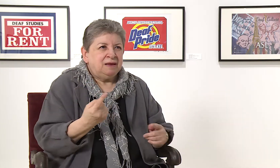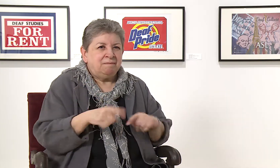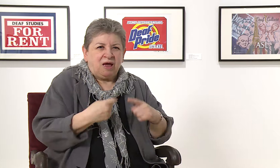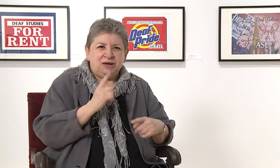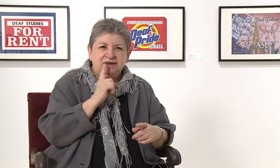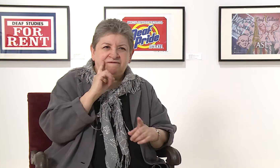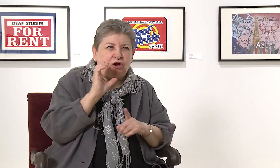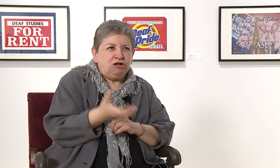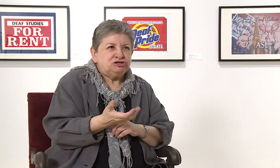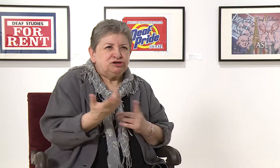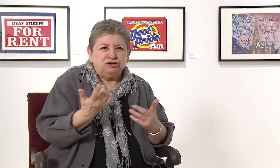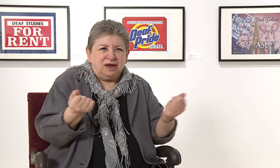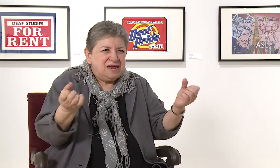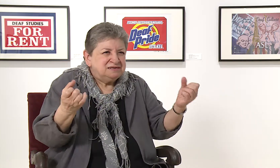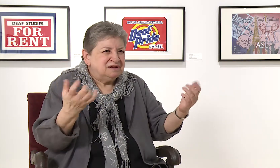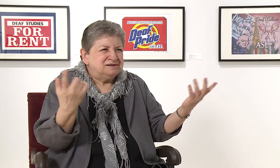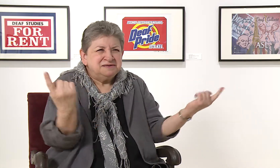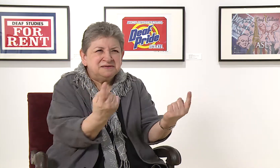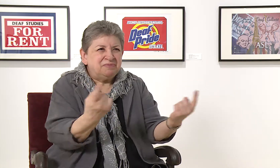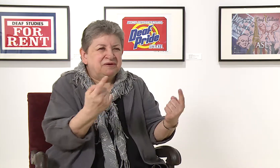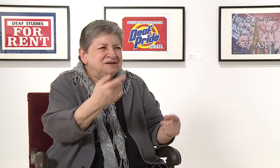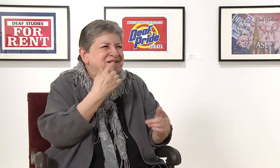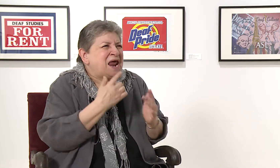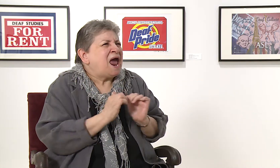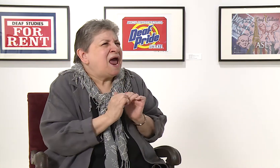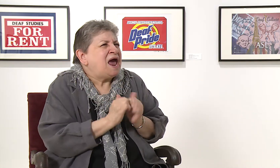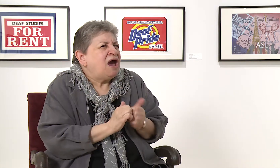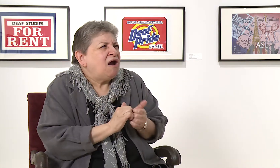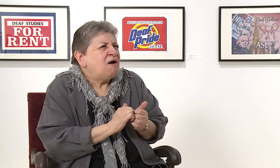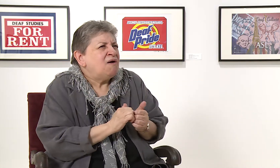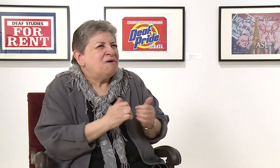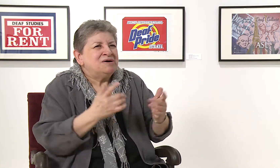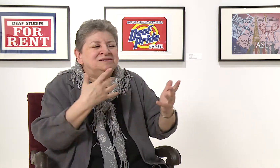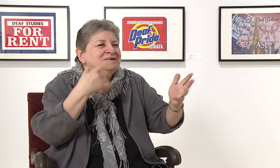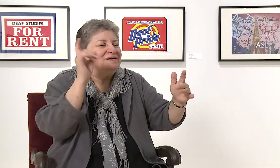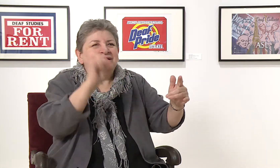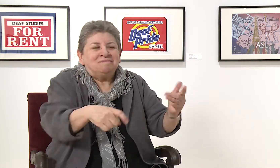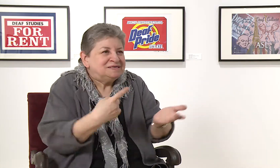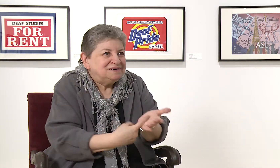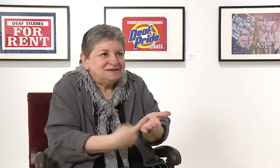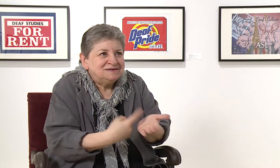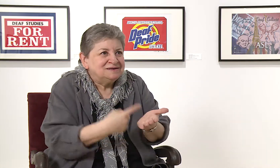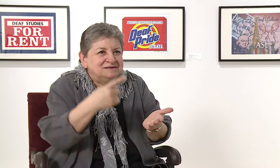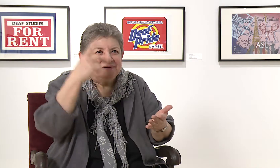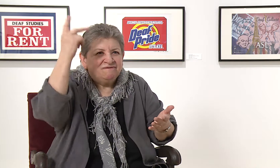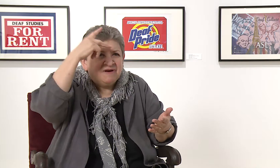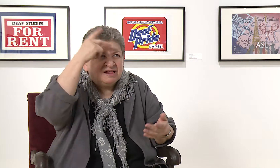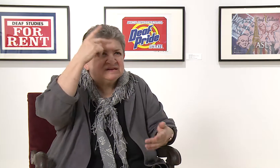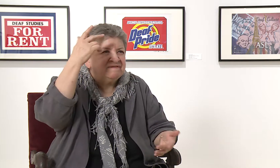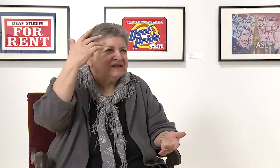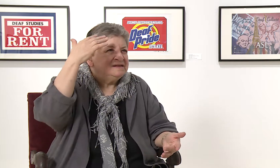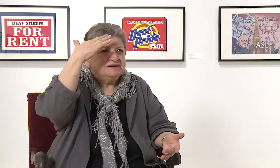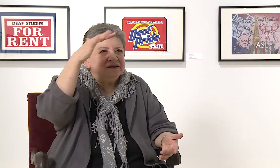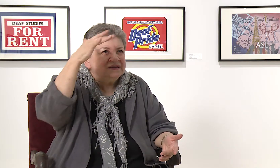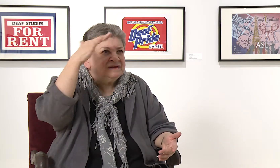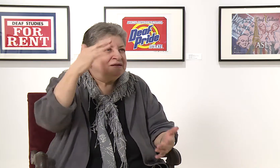what we wanted to express about Deaf Culture and how we might express Deaf Culture through art.